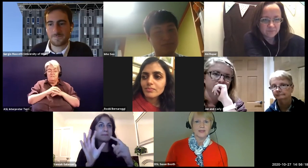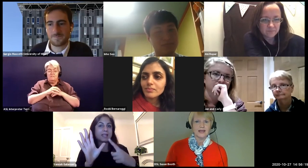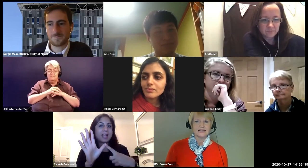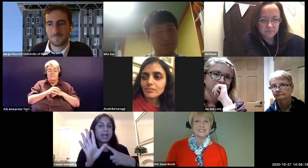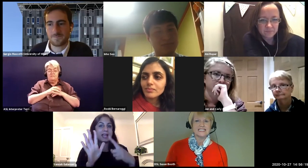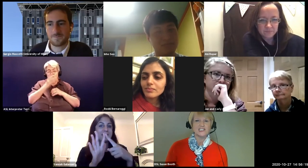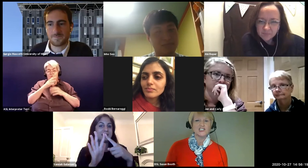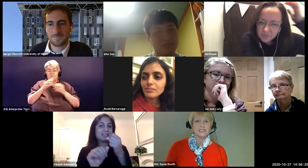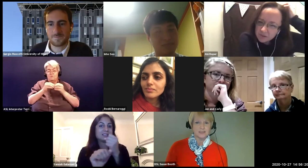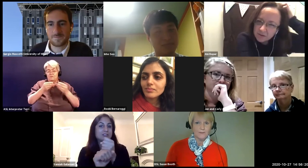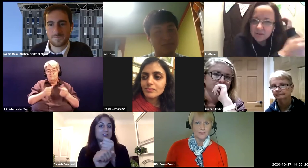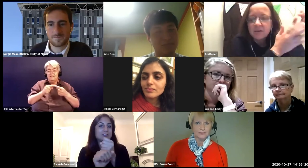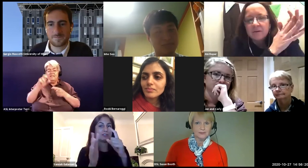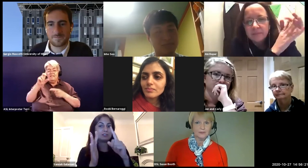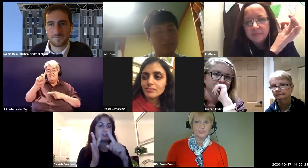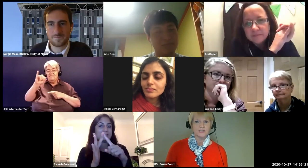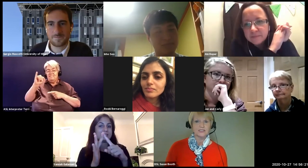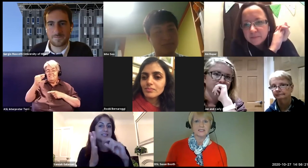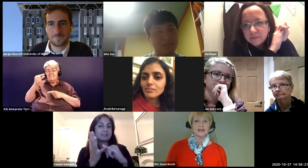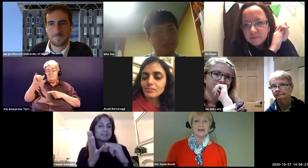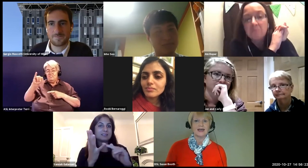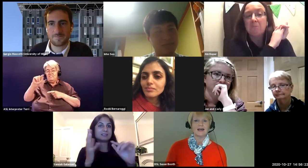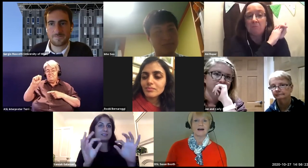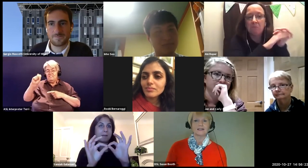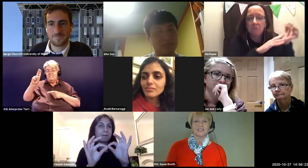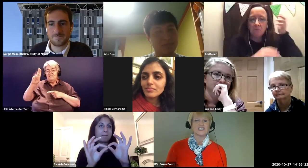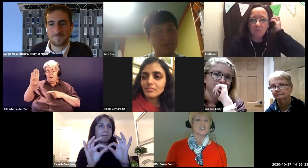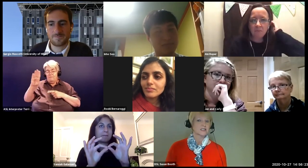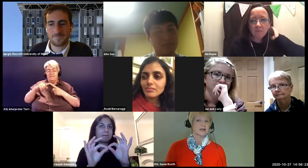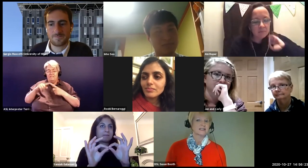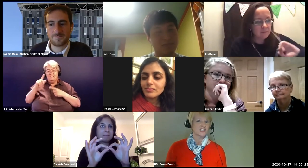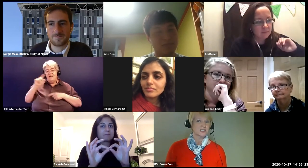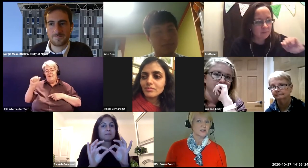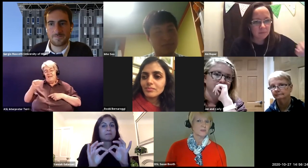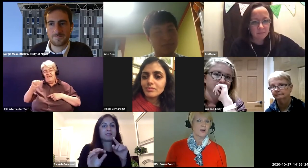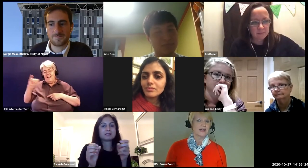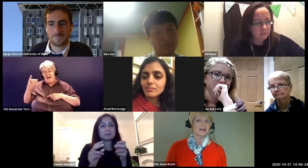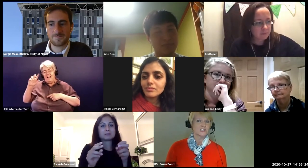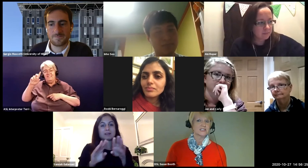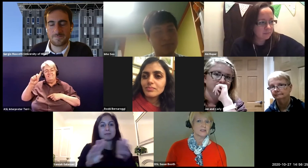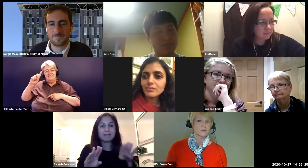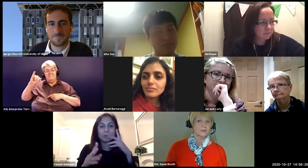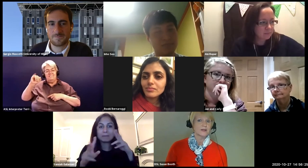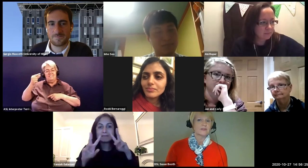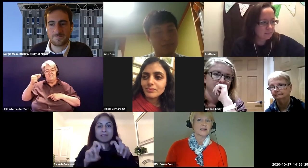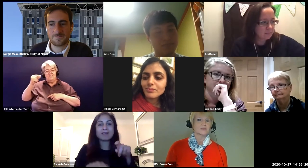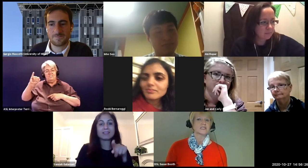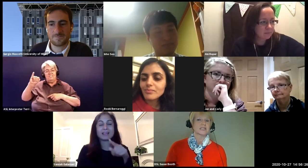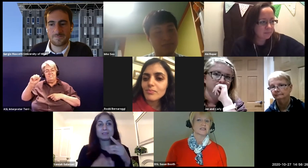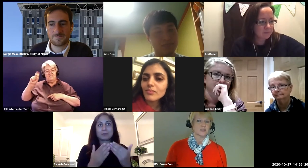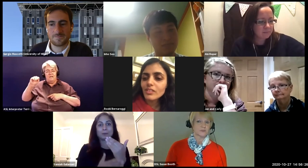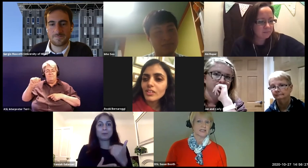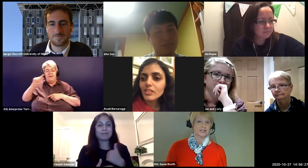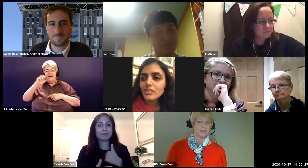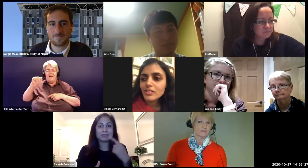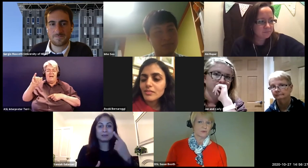and there's digi sub which is AI sub or digi sub or aig sub that's a particular subtitling platform